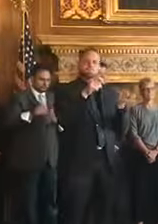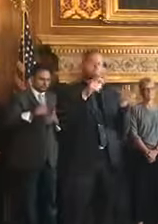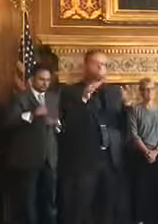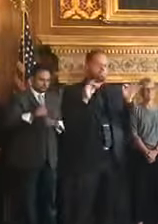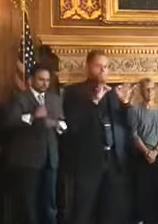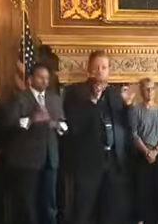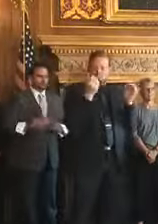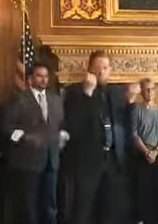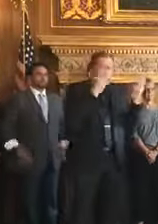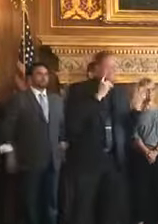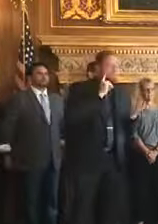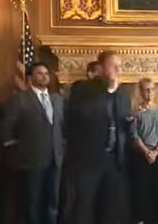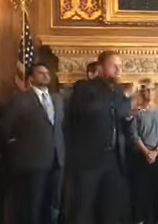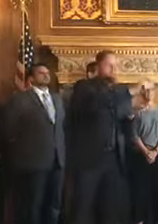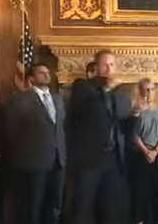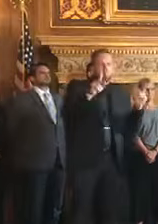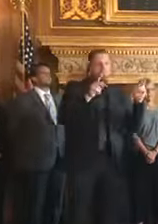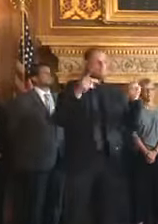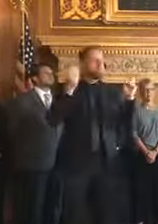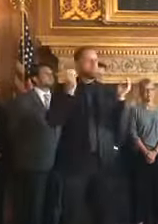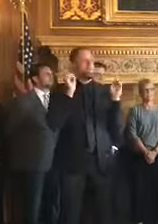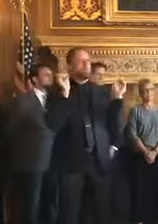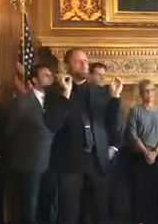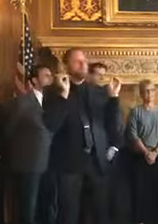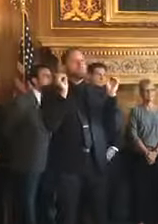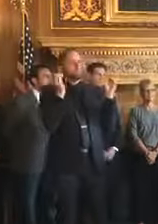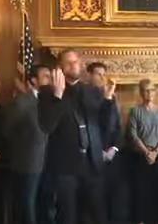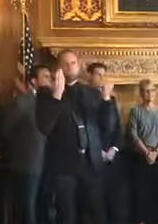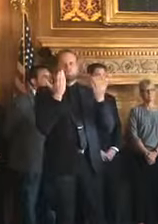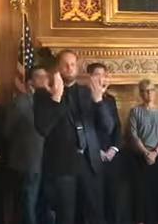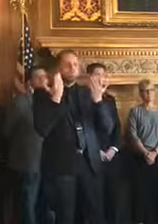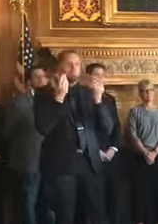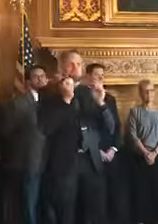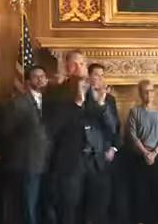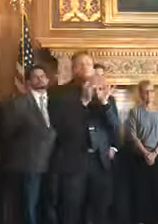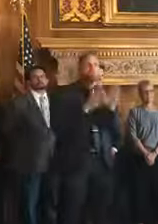I believe we have twenty eight currently so this is time sensitive.